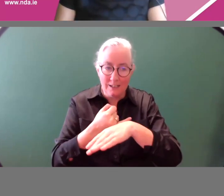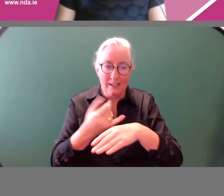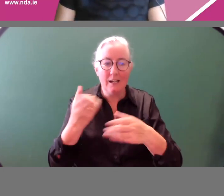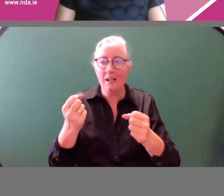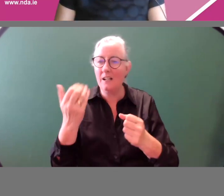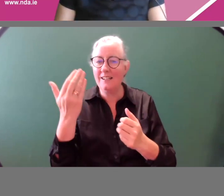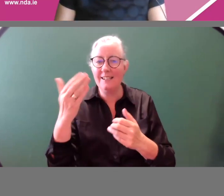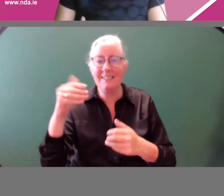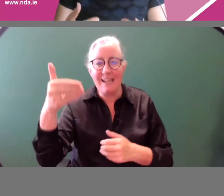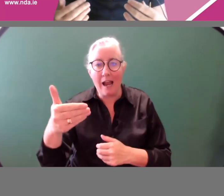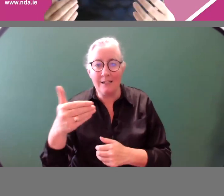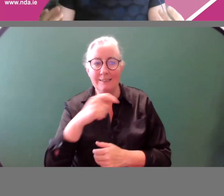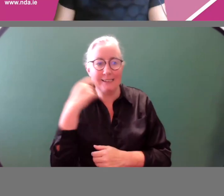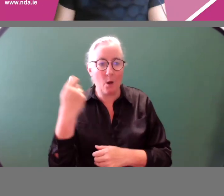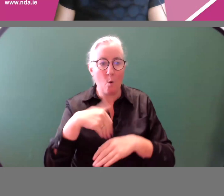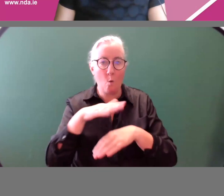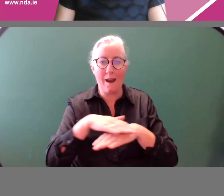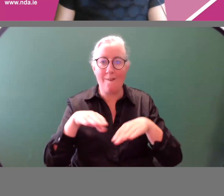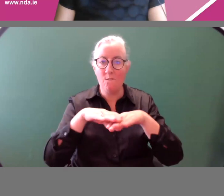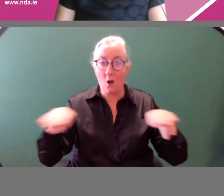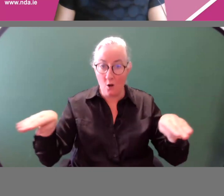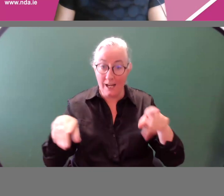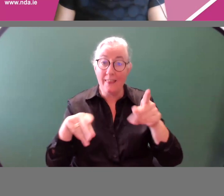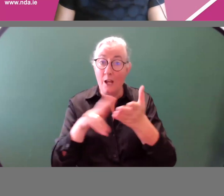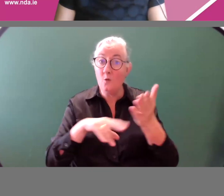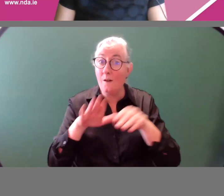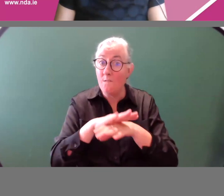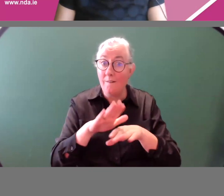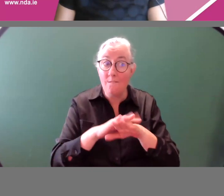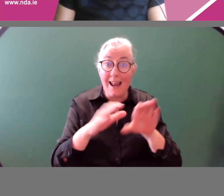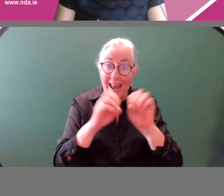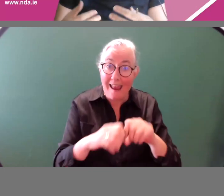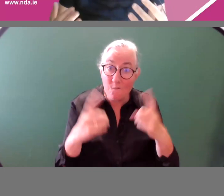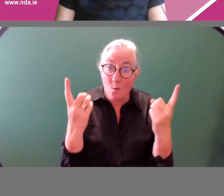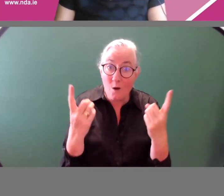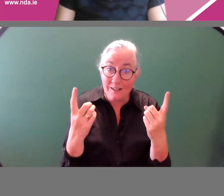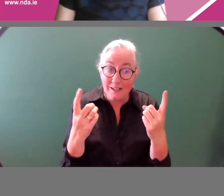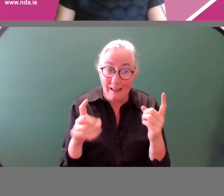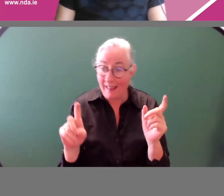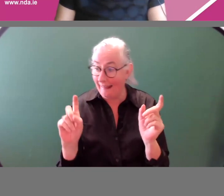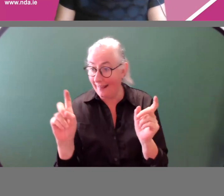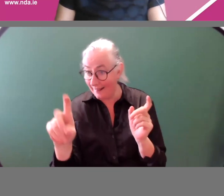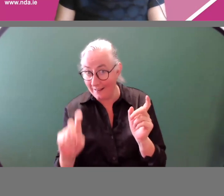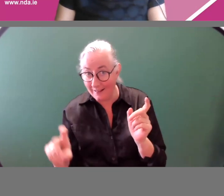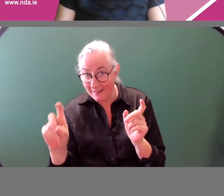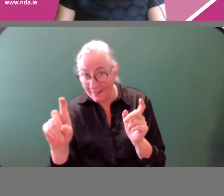floor you are on. So useful for everyone but very important for people who are blind or partially